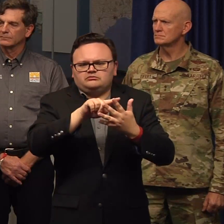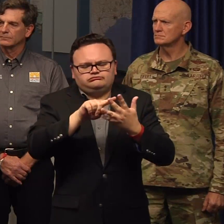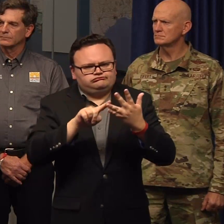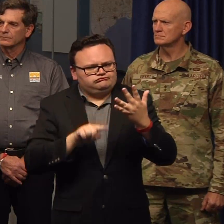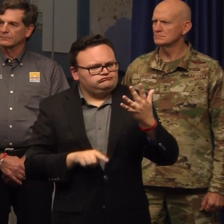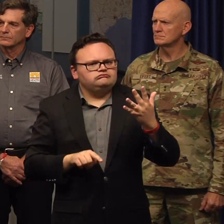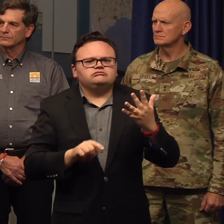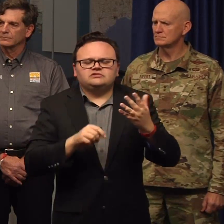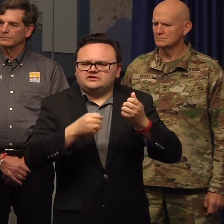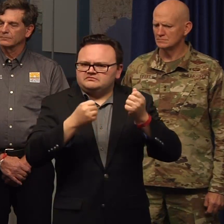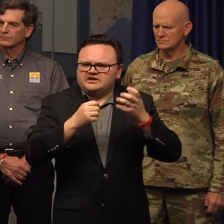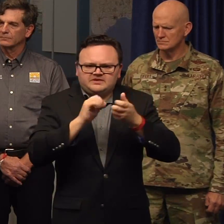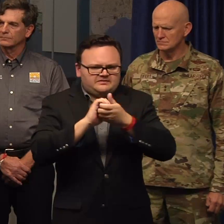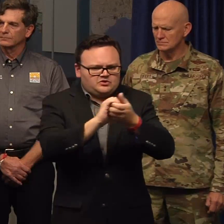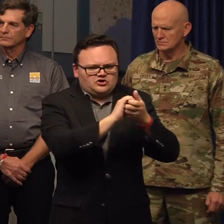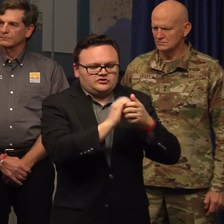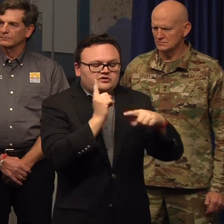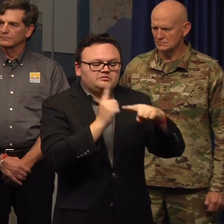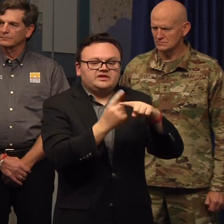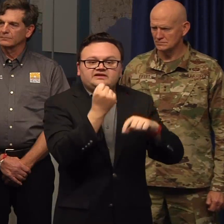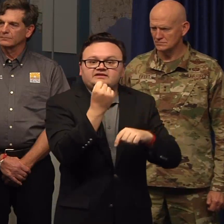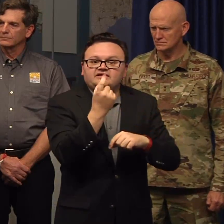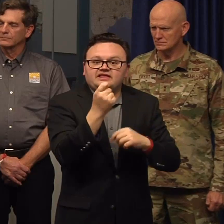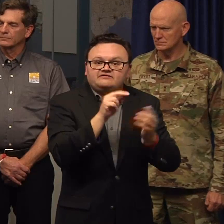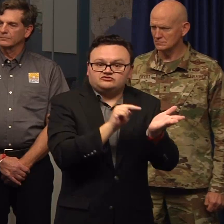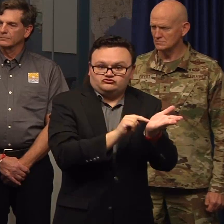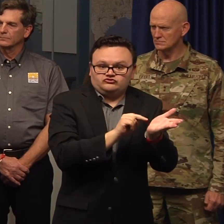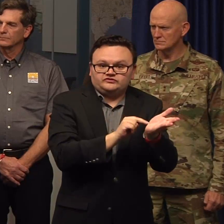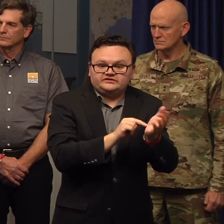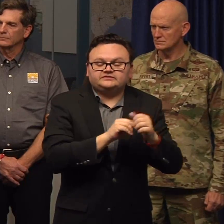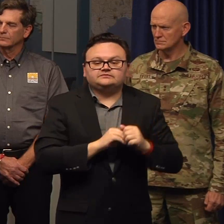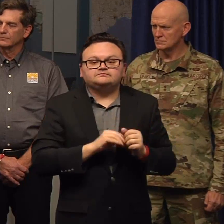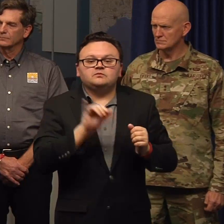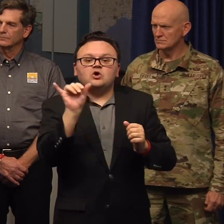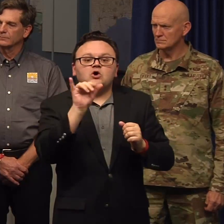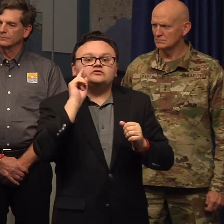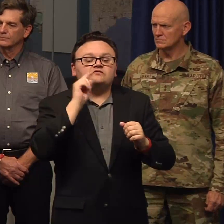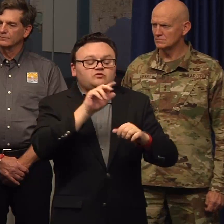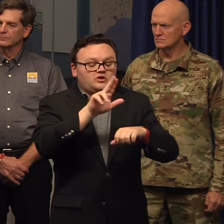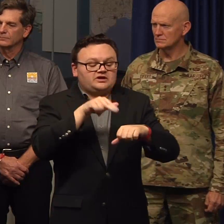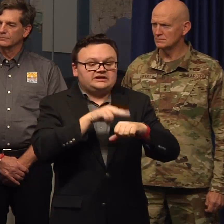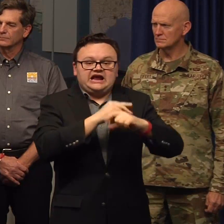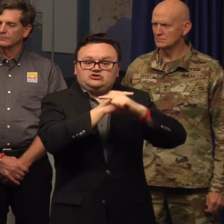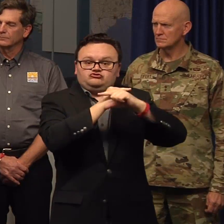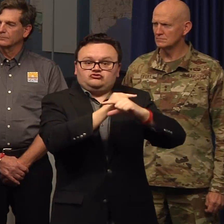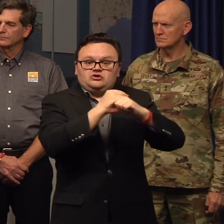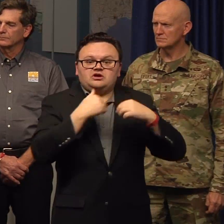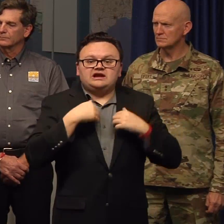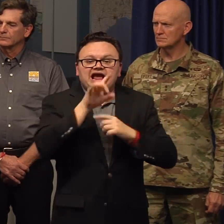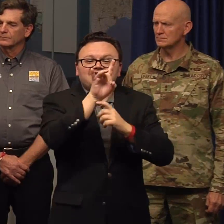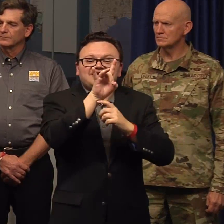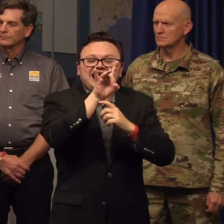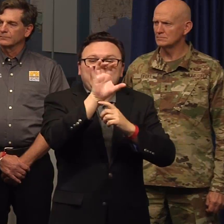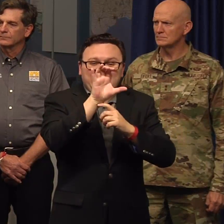OFFICE, PEMBROKE PINES POLICE, QUEST DIAGNOSTICS, 11 NURSES AS WELL.